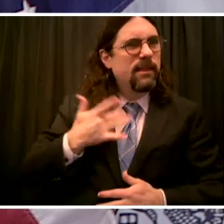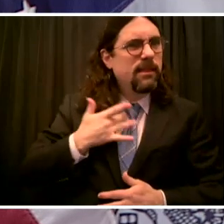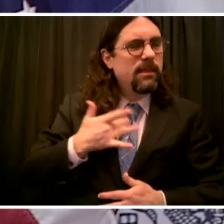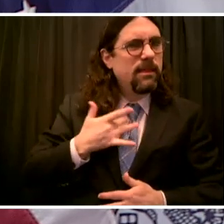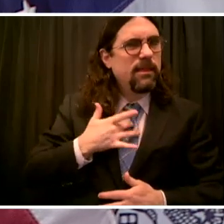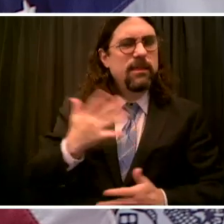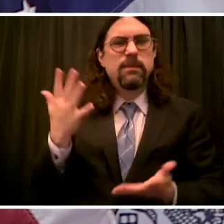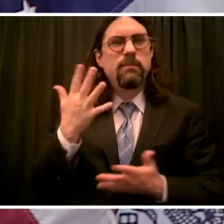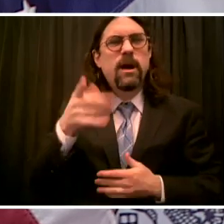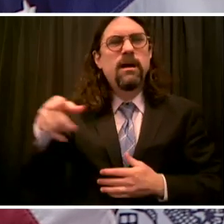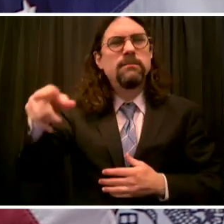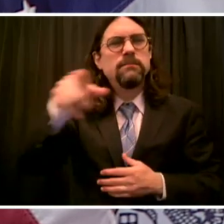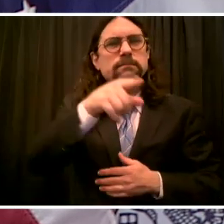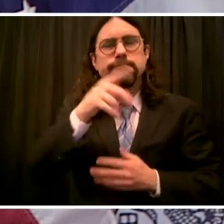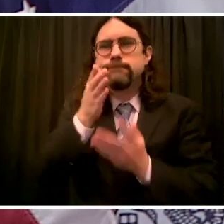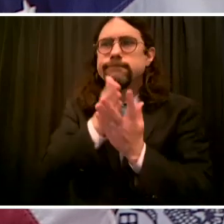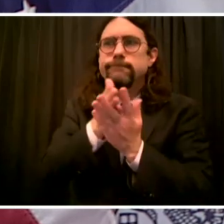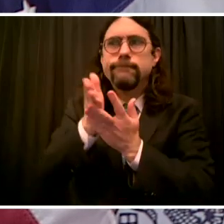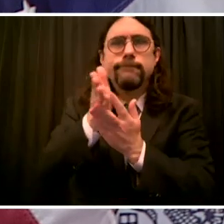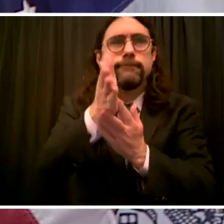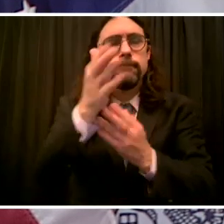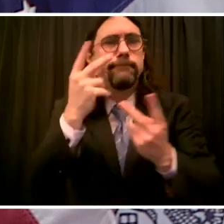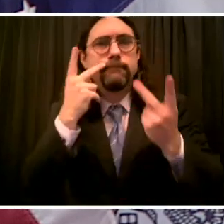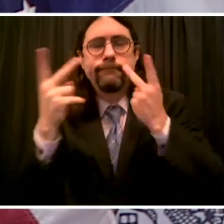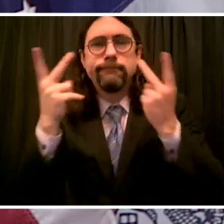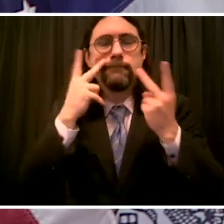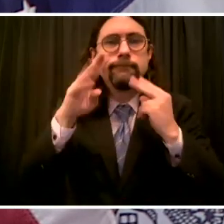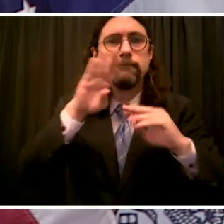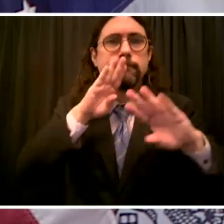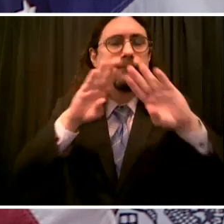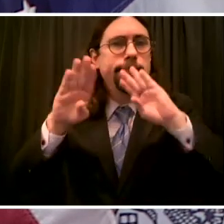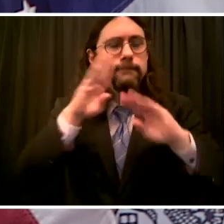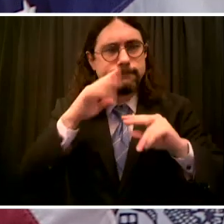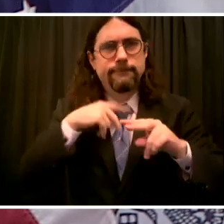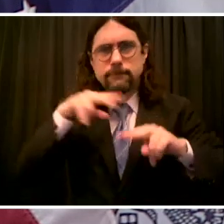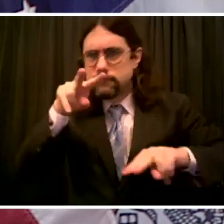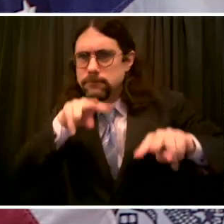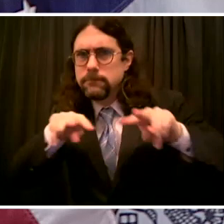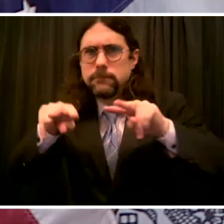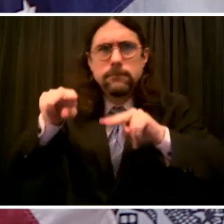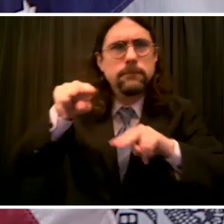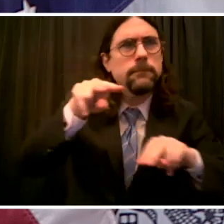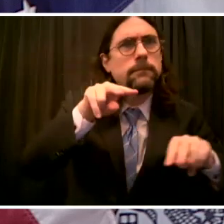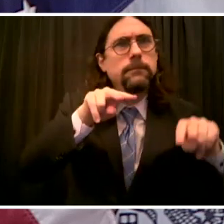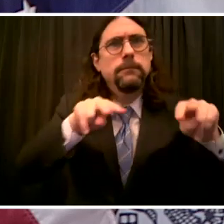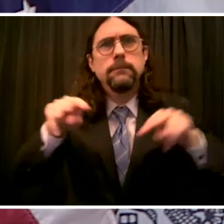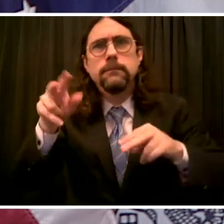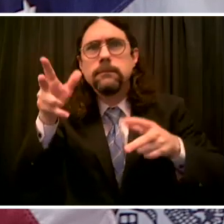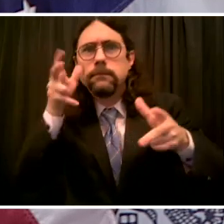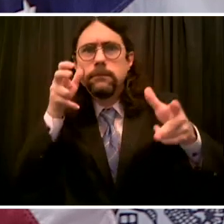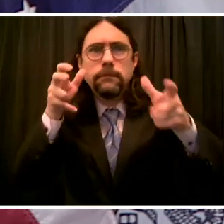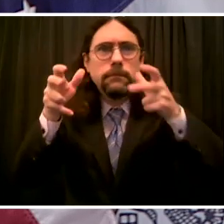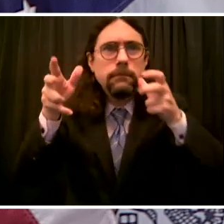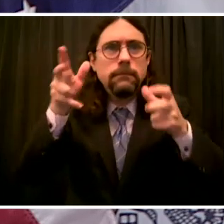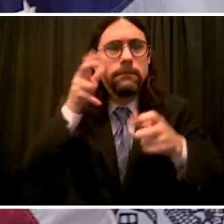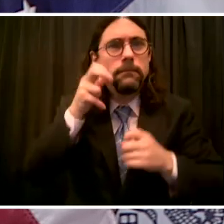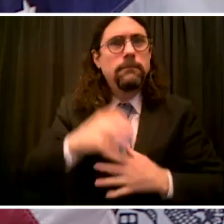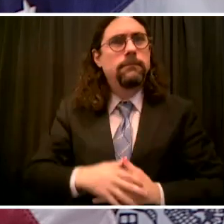GOING THRGHOU IN ALL FIVE BOROUGHS.